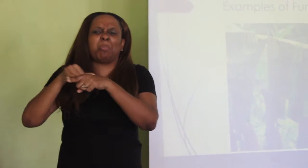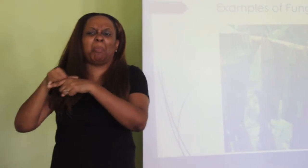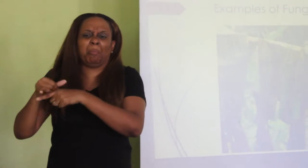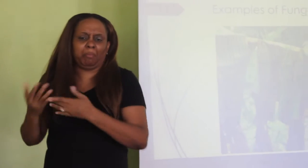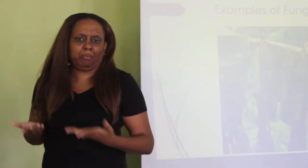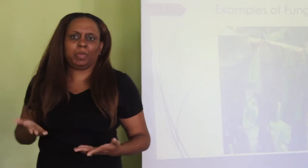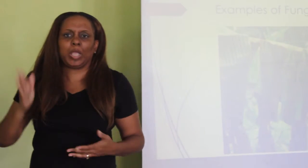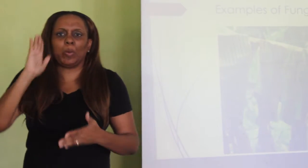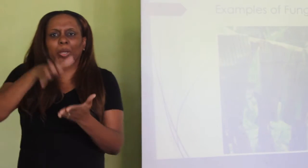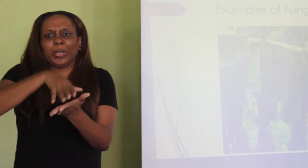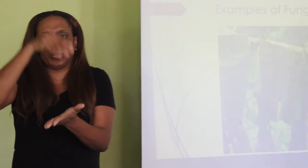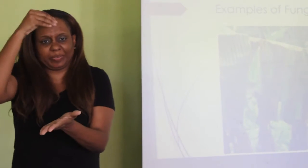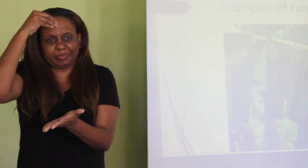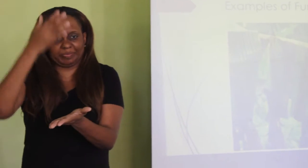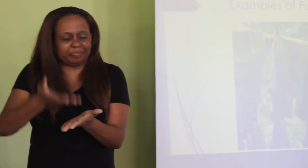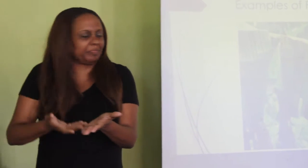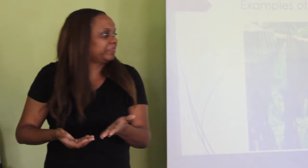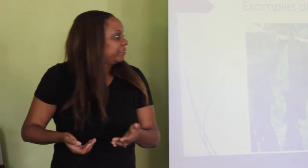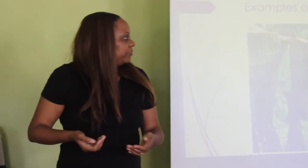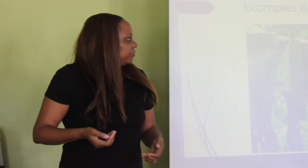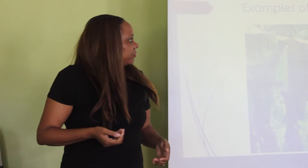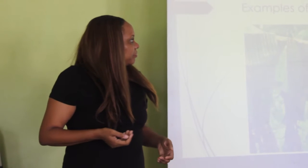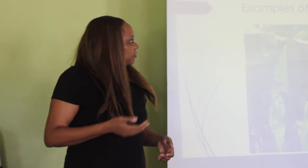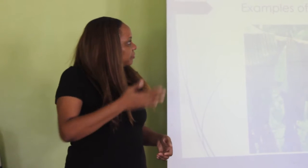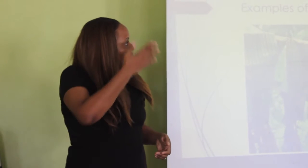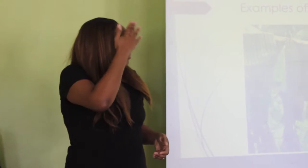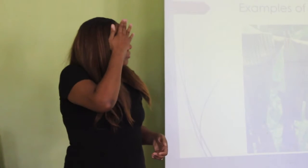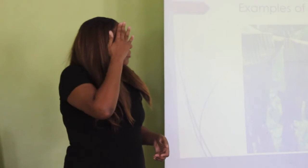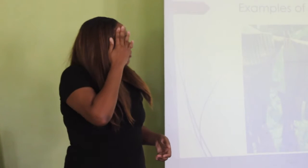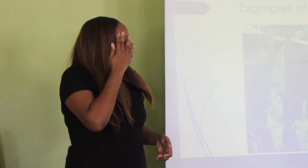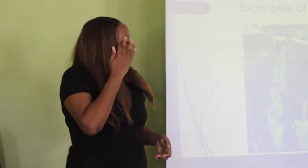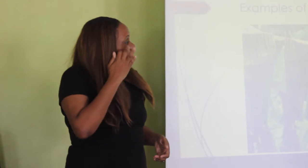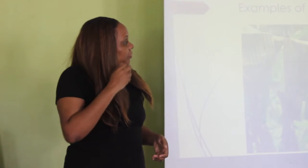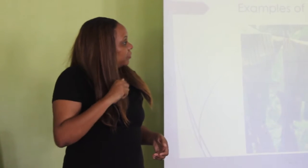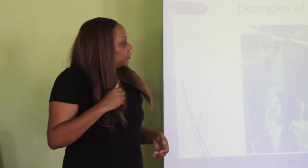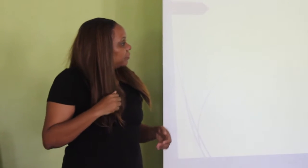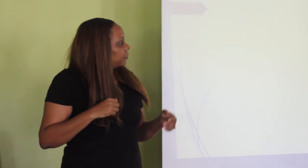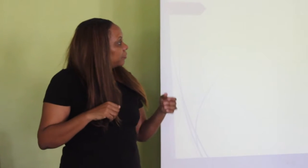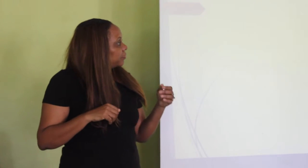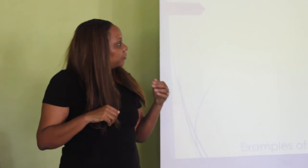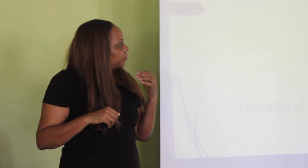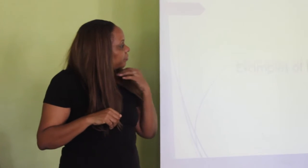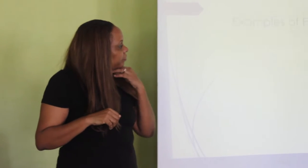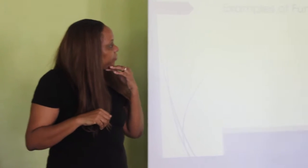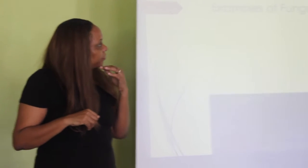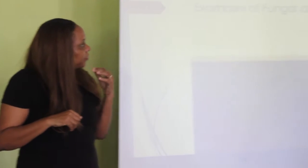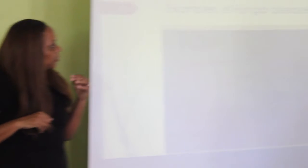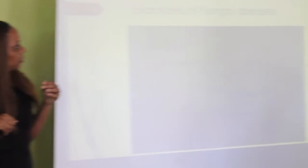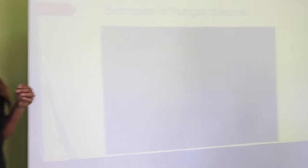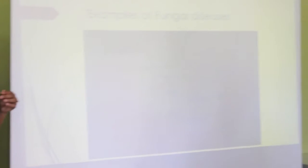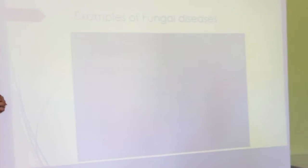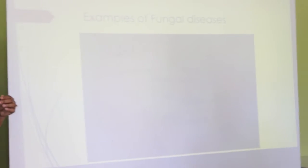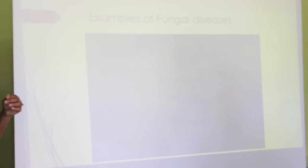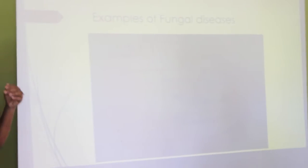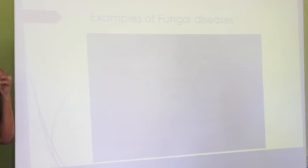of the diseases that will affect your cross the yellow city on the banana plant over there